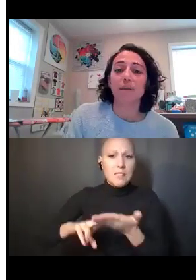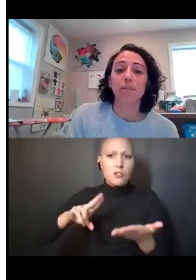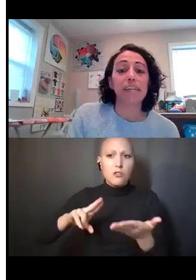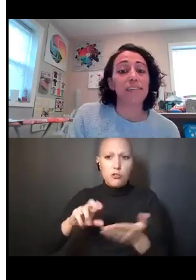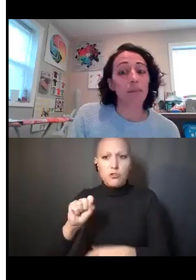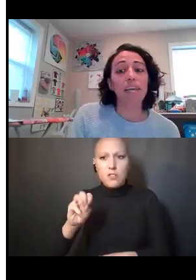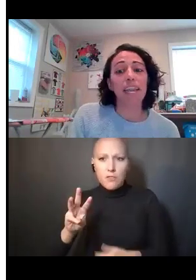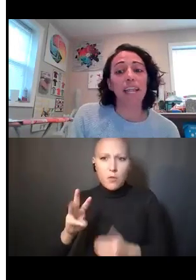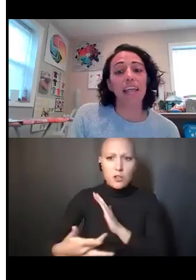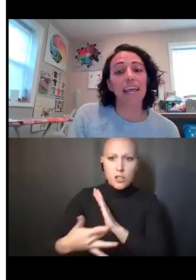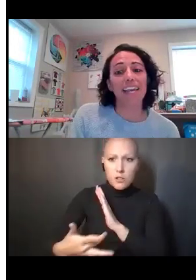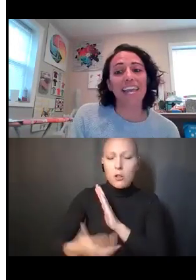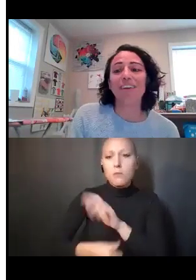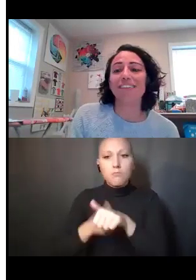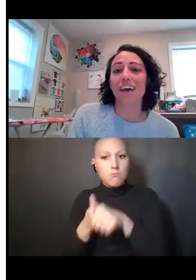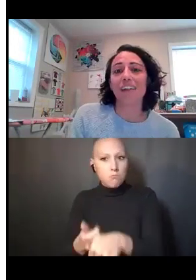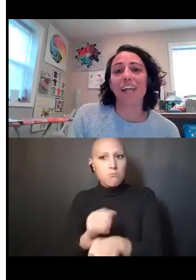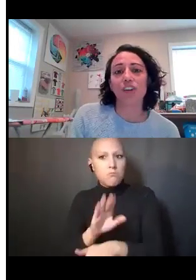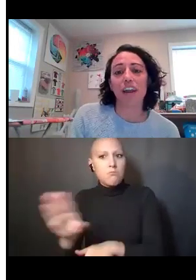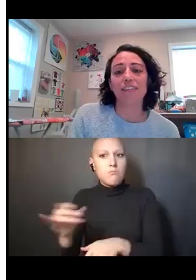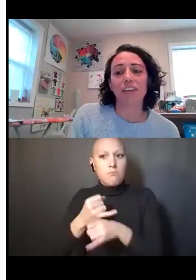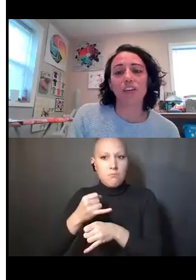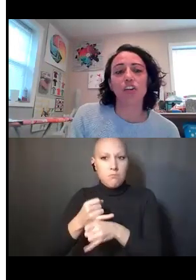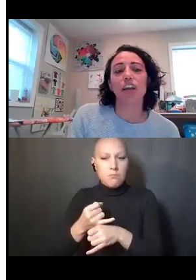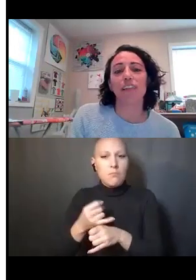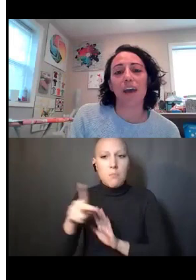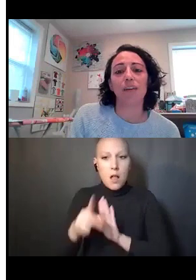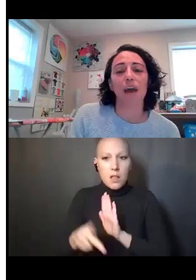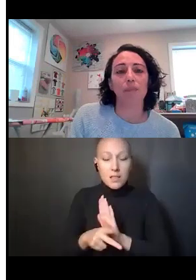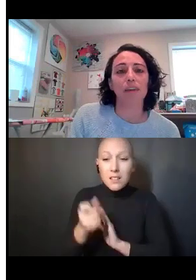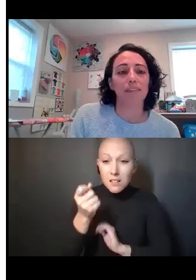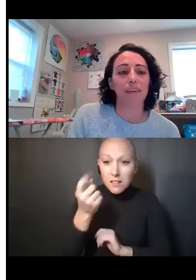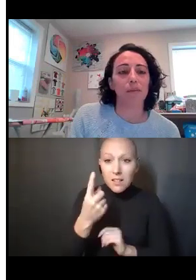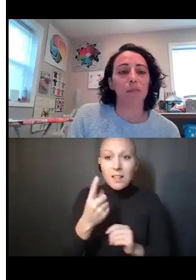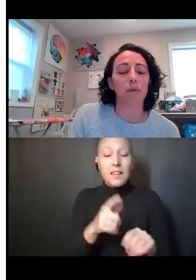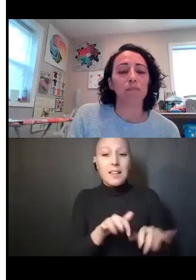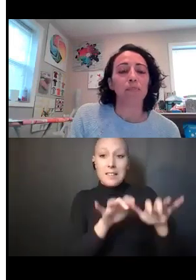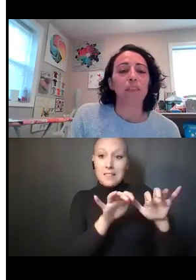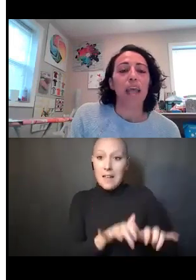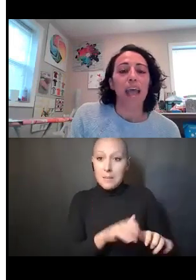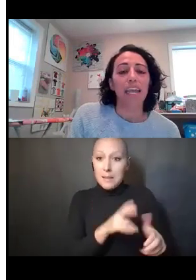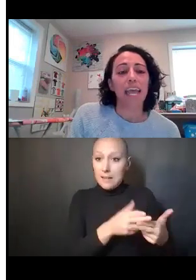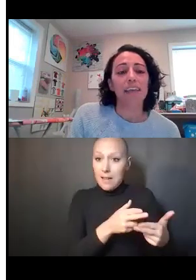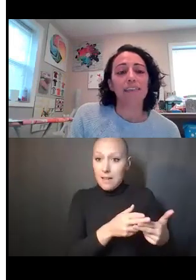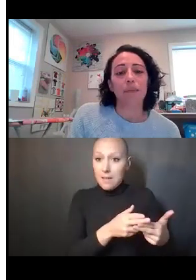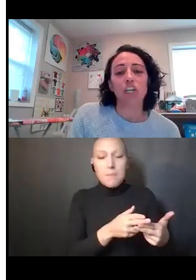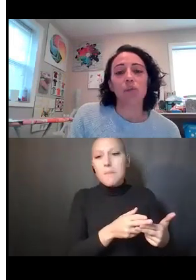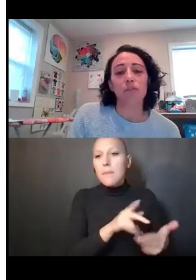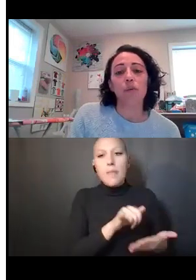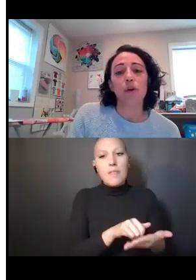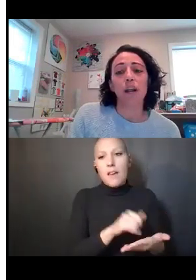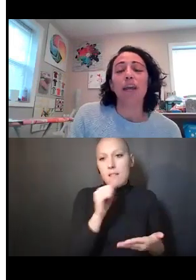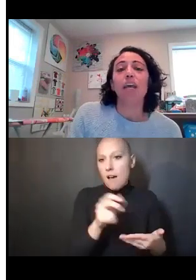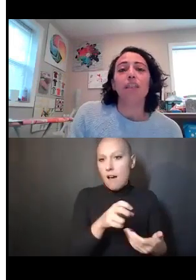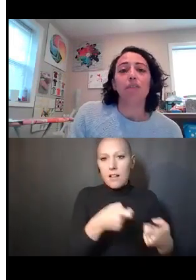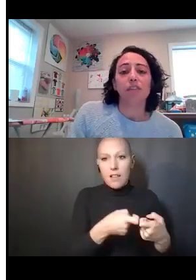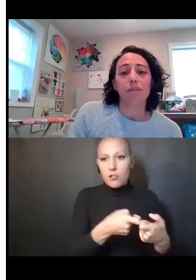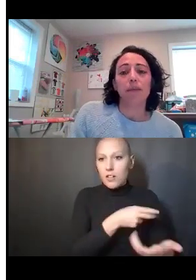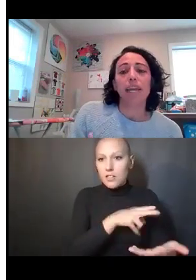Simply typing a name is not an electronic signature and that would not be acceptable. Again as I mentioned before the recipient